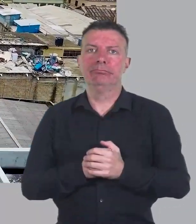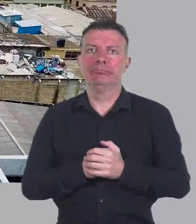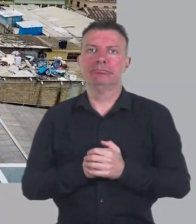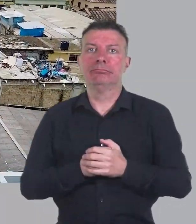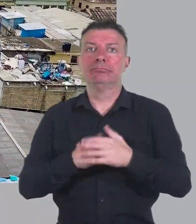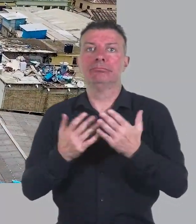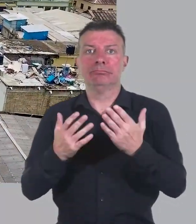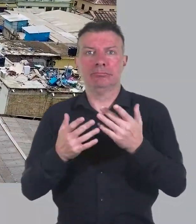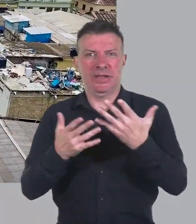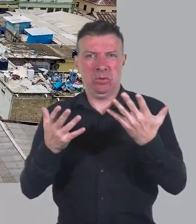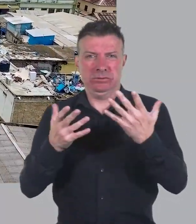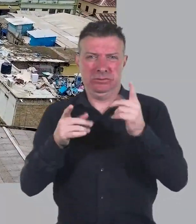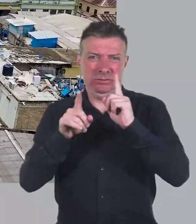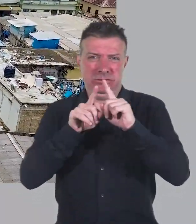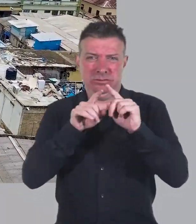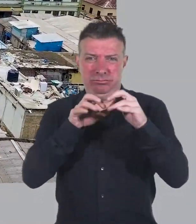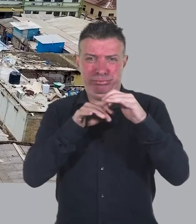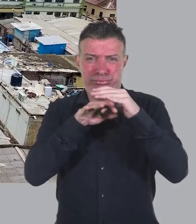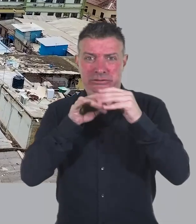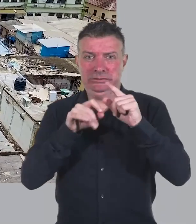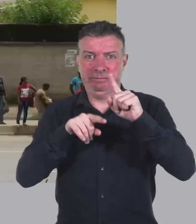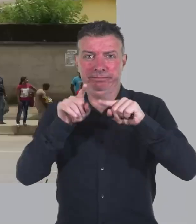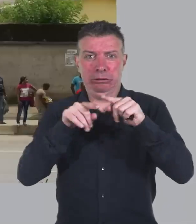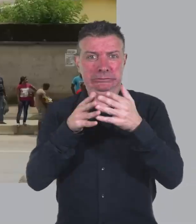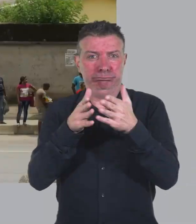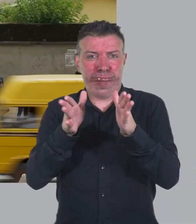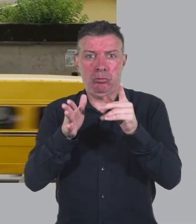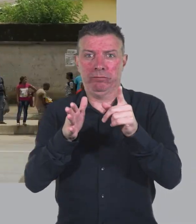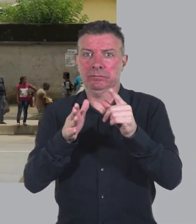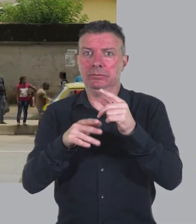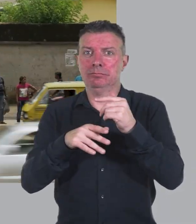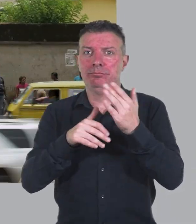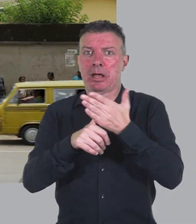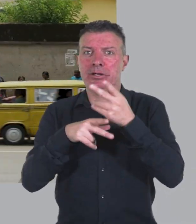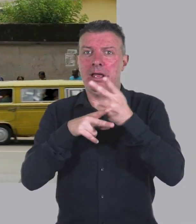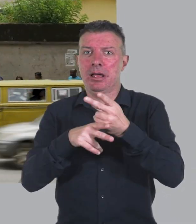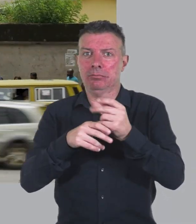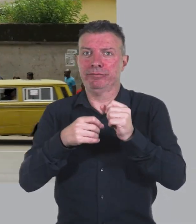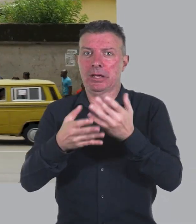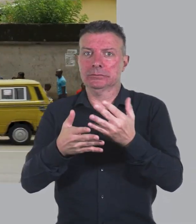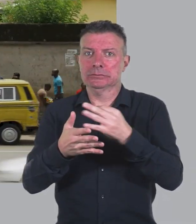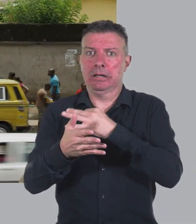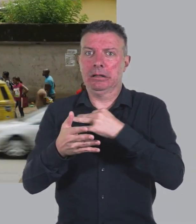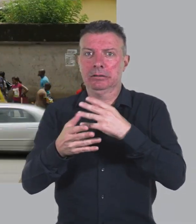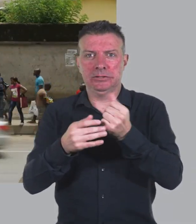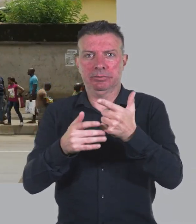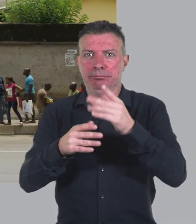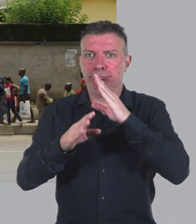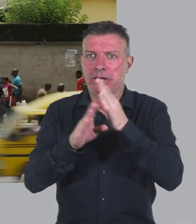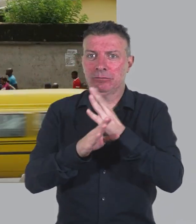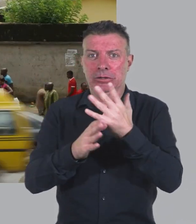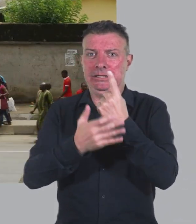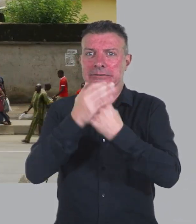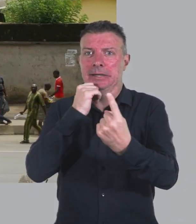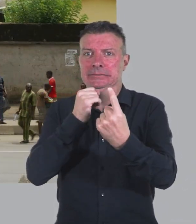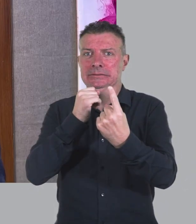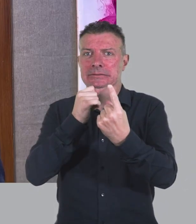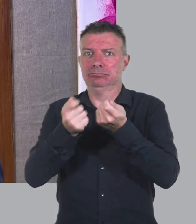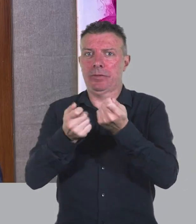There is a dense array of diverse primary-care provider clinics, many of them privately or independently run.